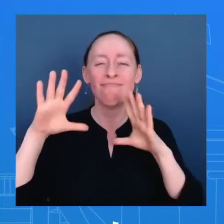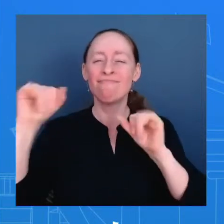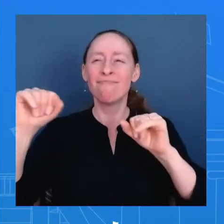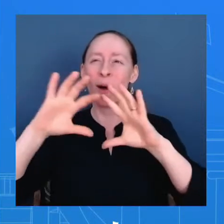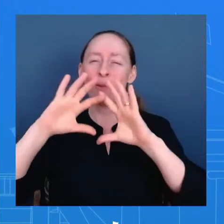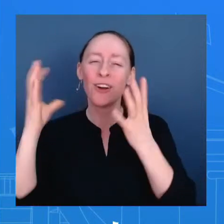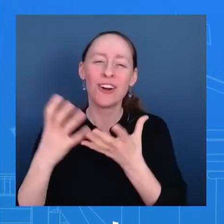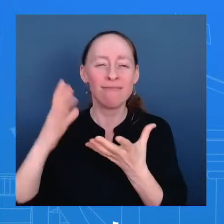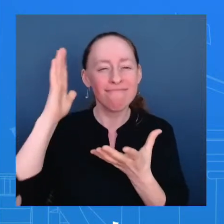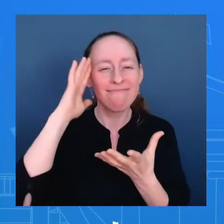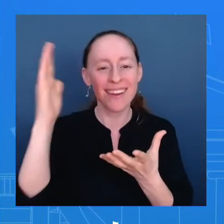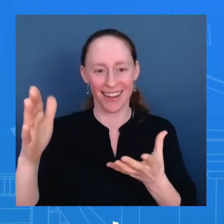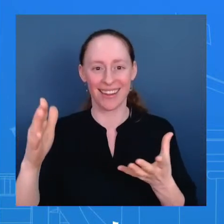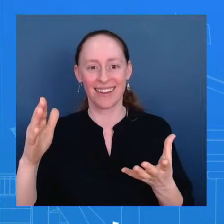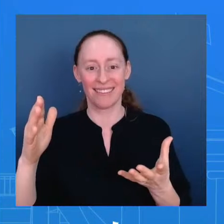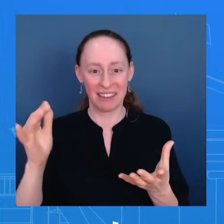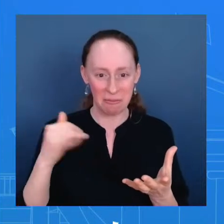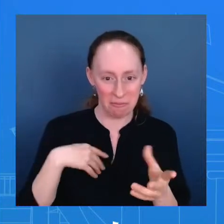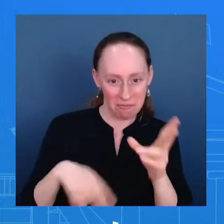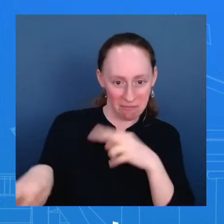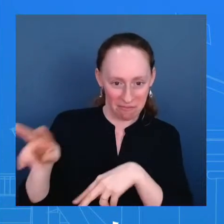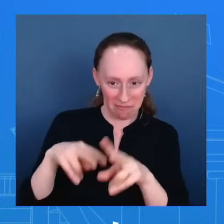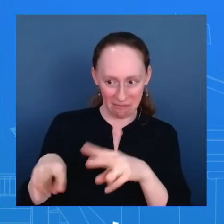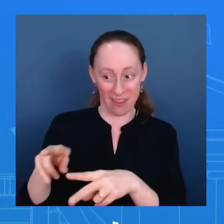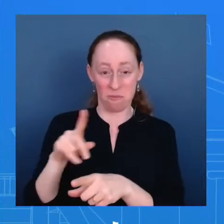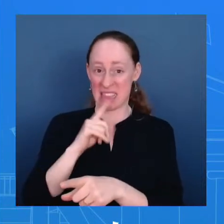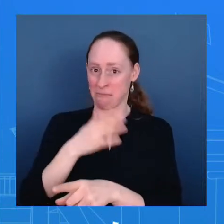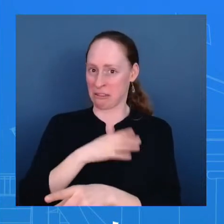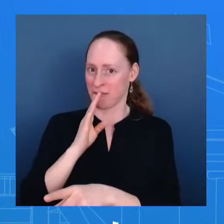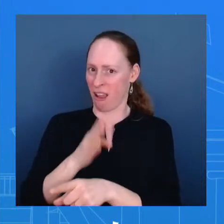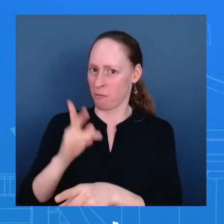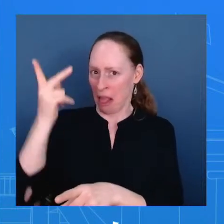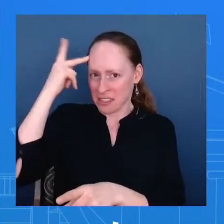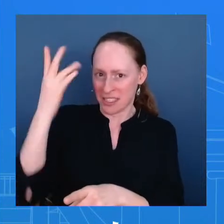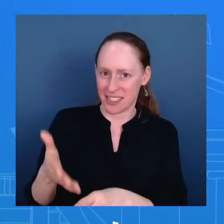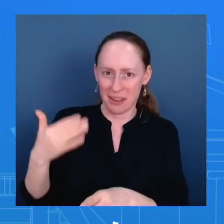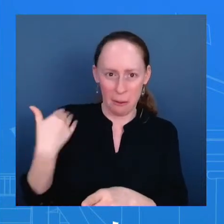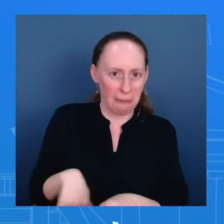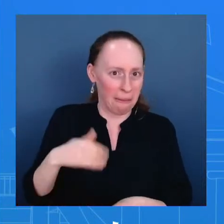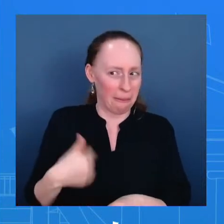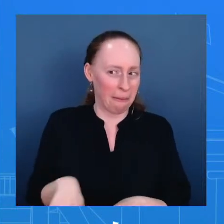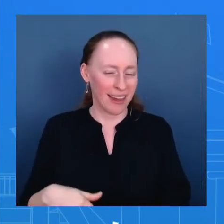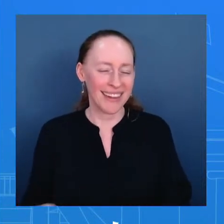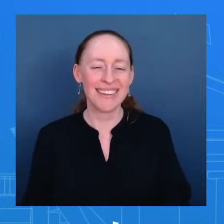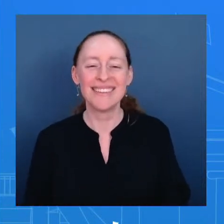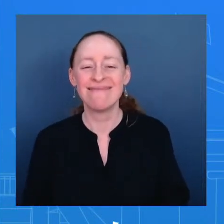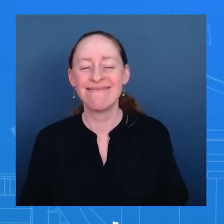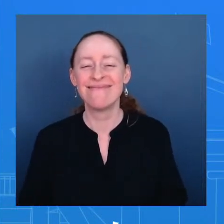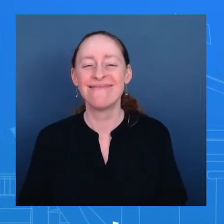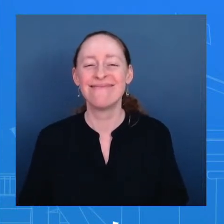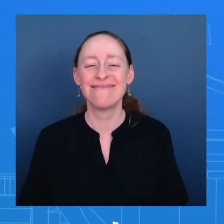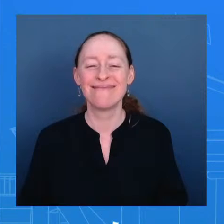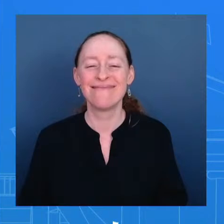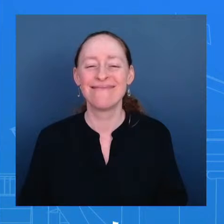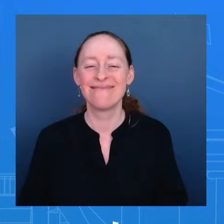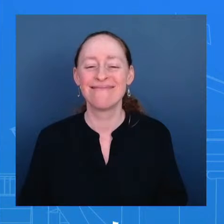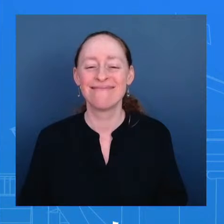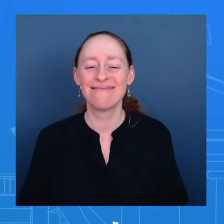But -- but their concerns and interest areas were not dissimilar from the two teenagers who live in our household.